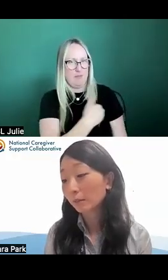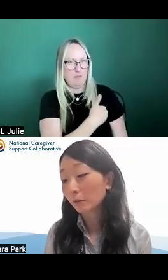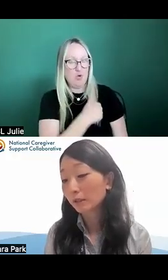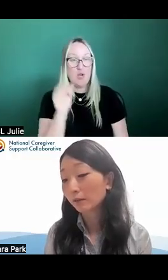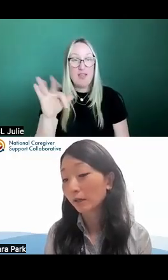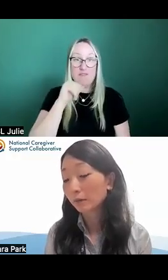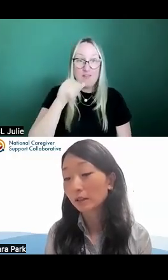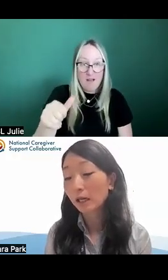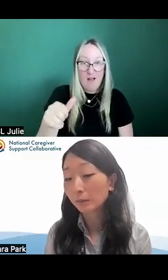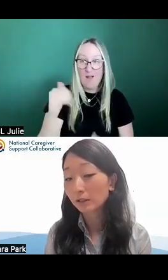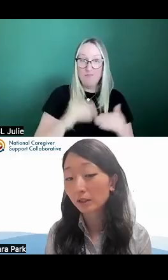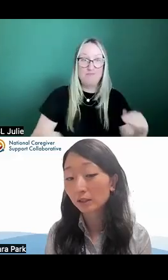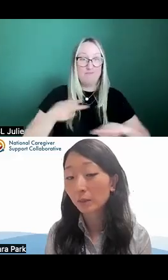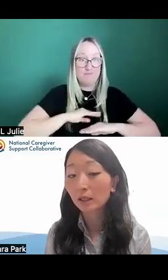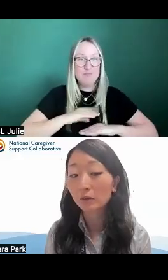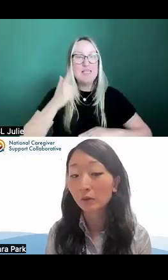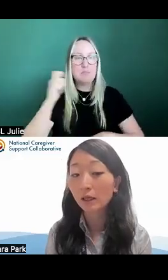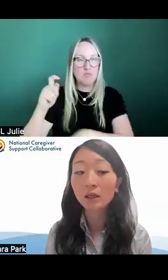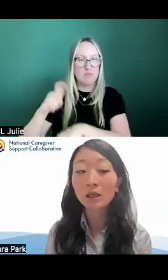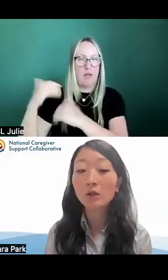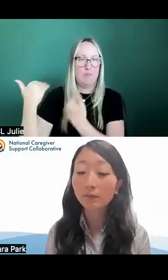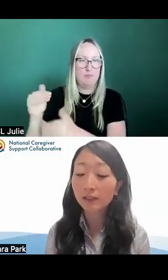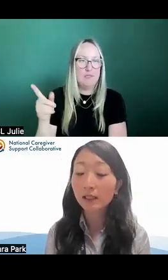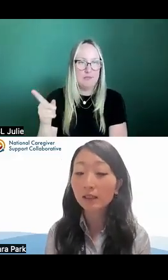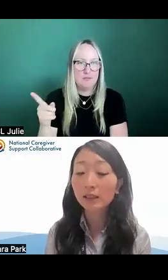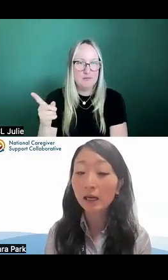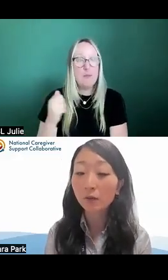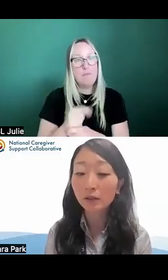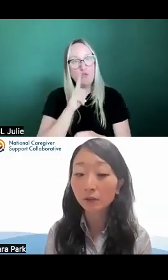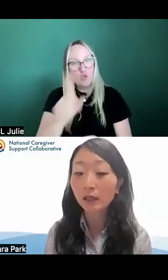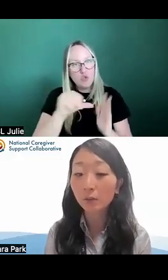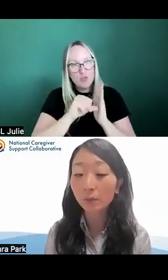mostly around time constraints. So making sure that you emphasize how we can really help them,